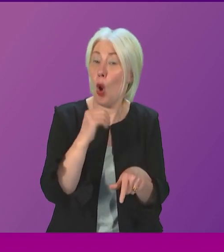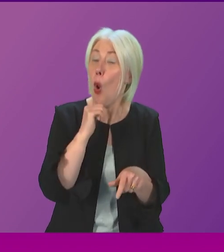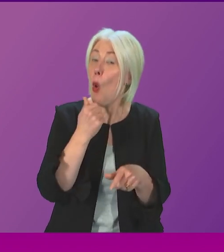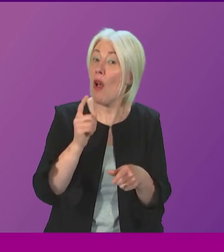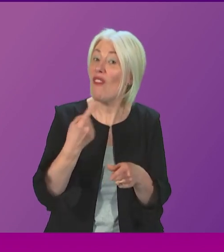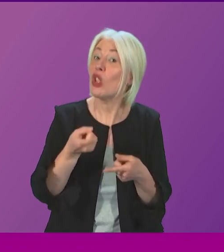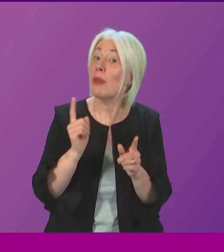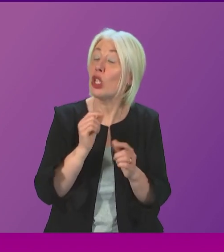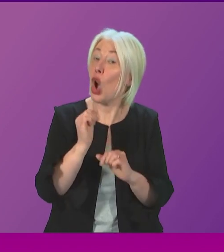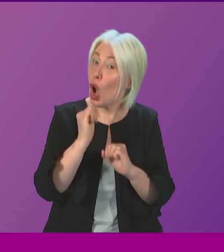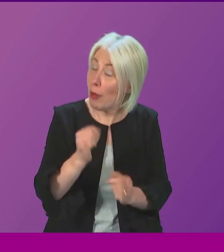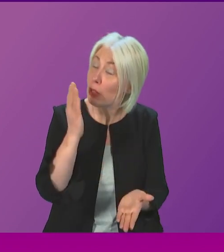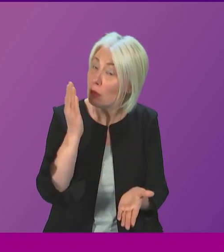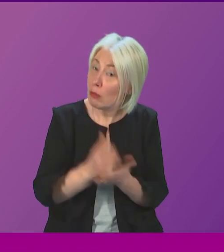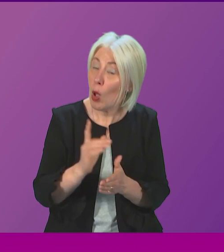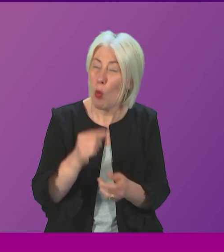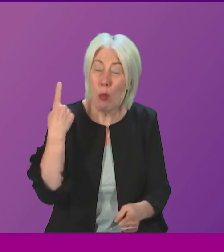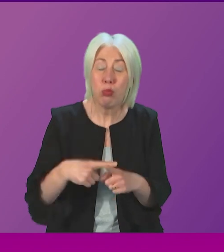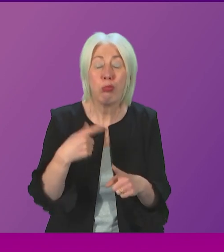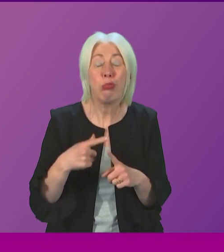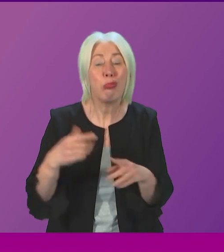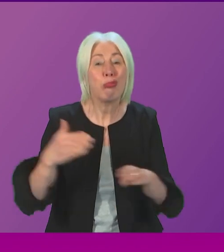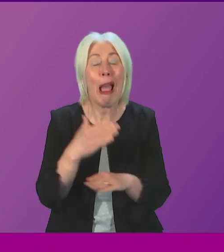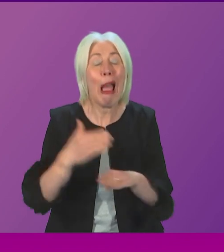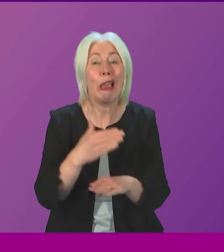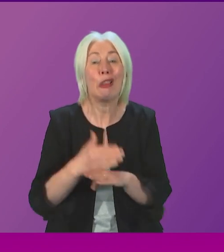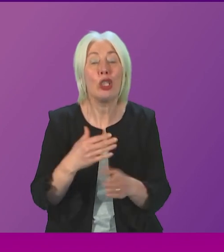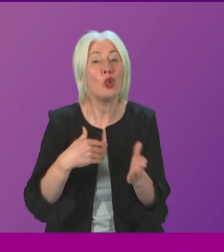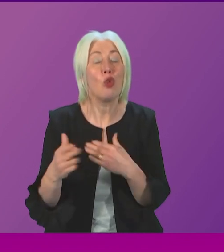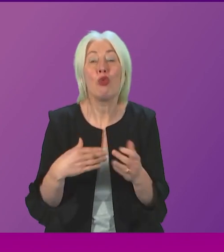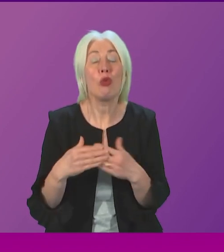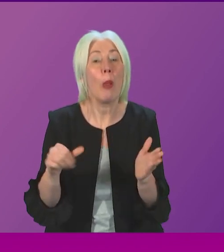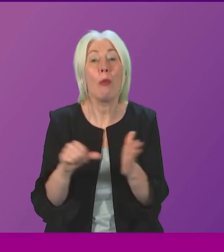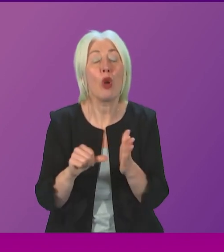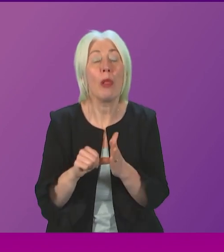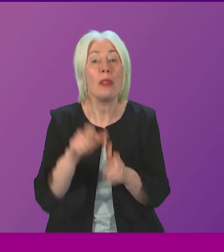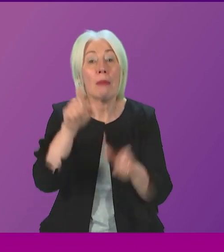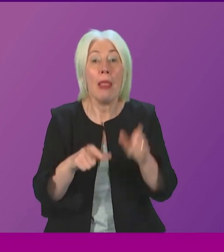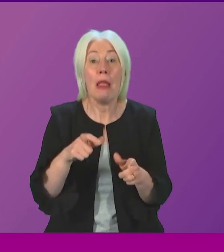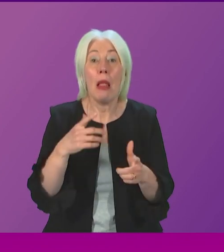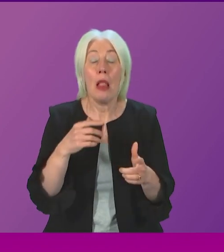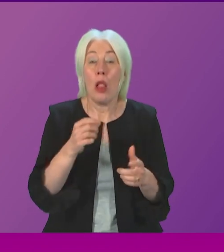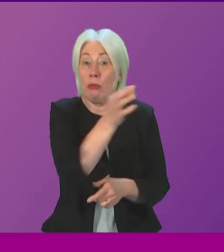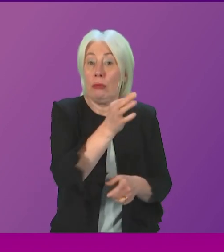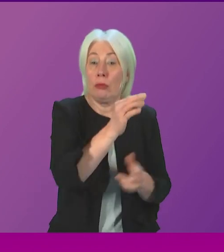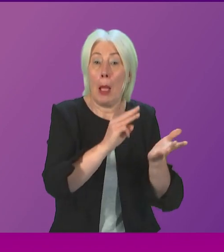What urgent action will he take to sort out the problems that islanders on Mull are currently